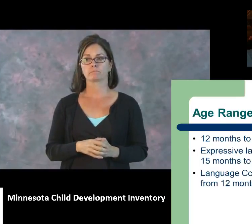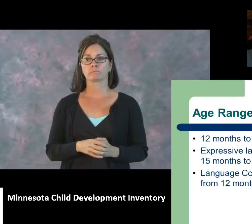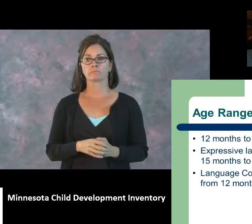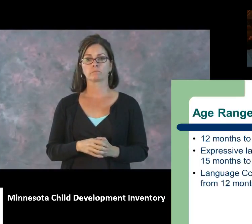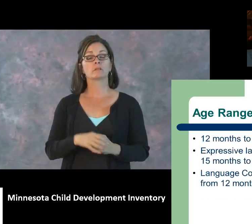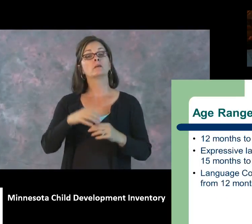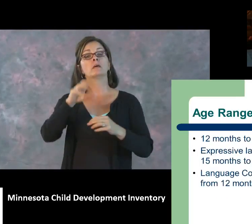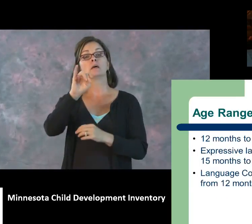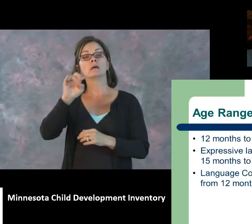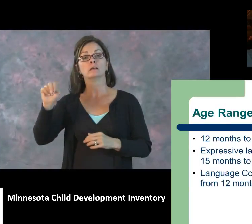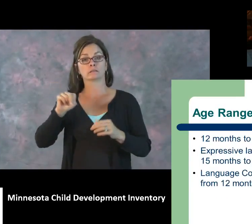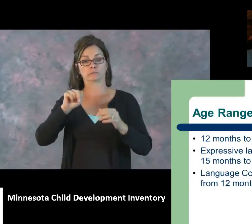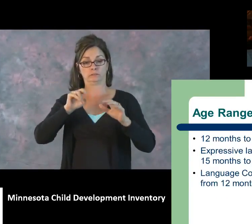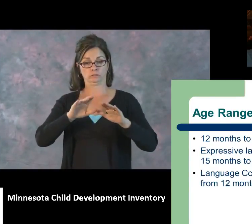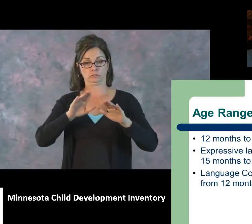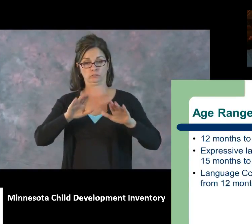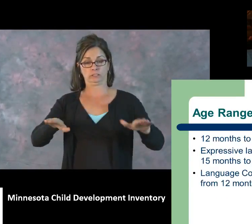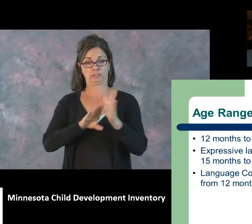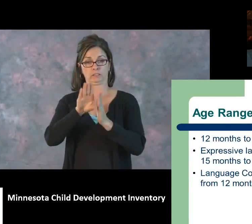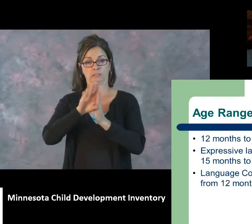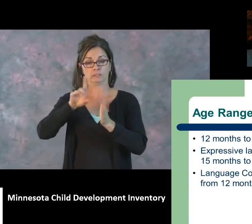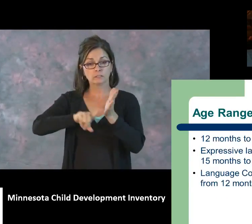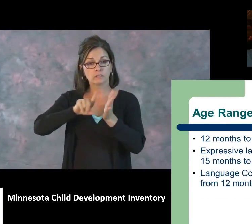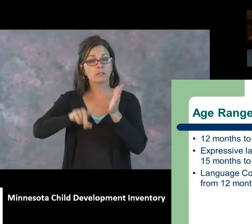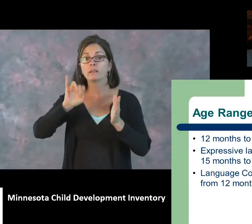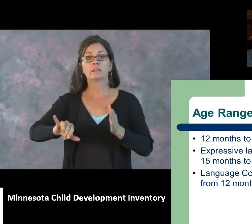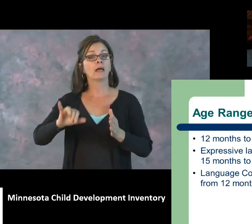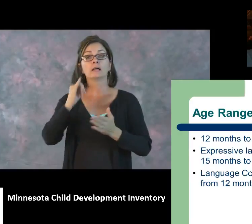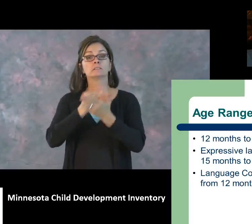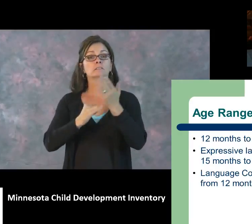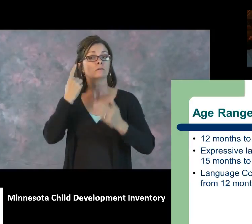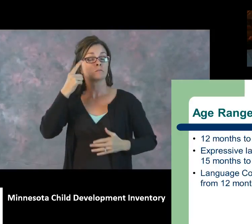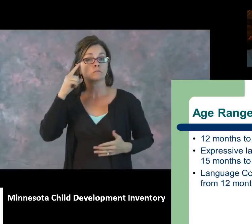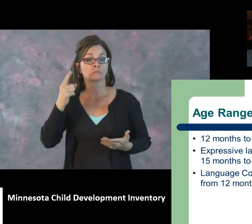The Minnesota Child Development Inventory is designed to be used with children